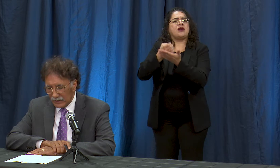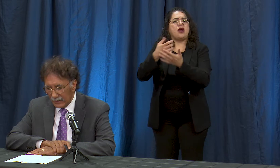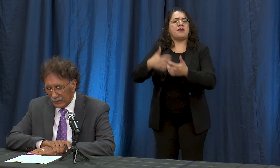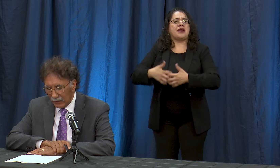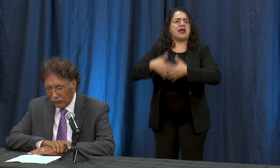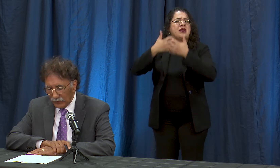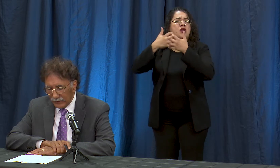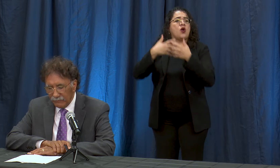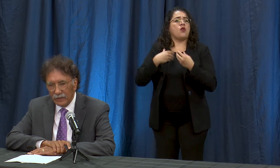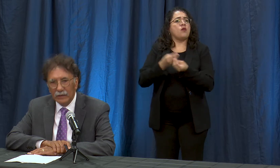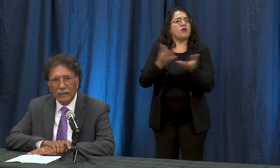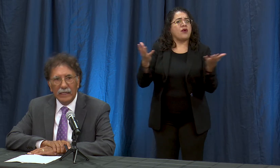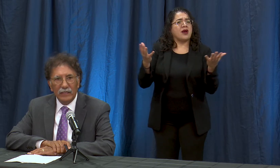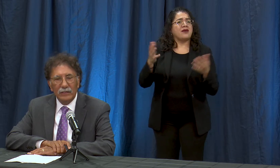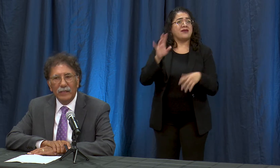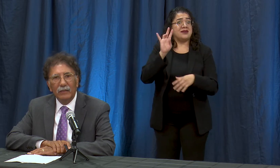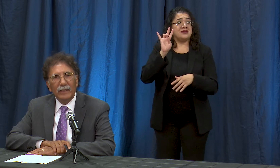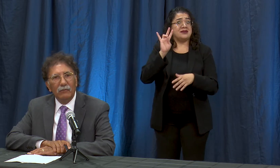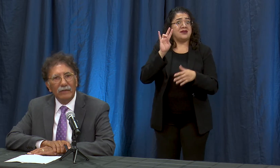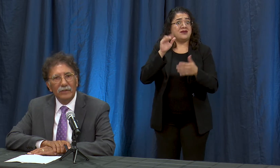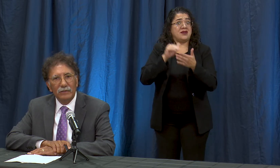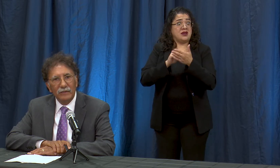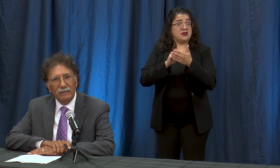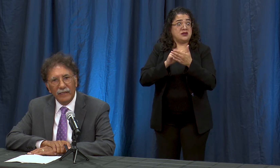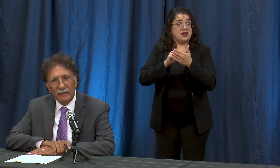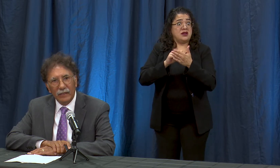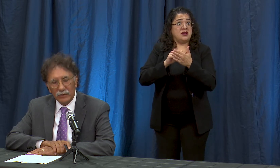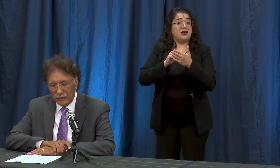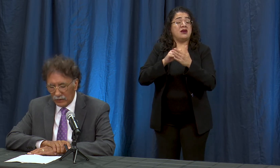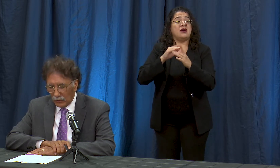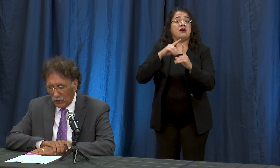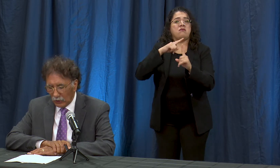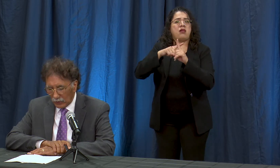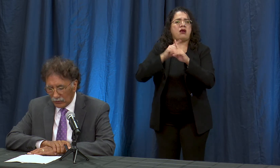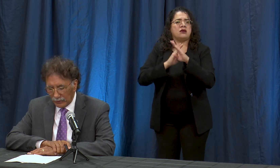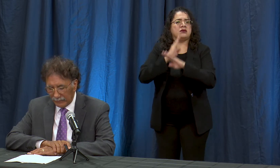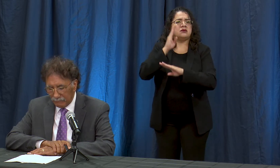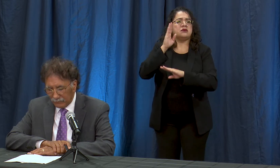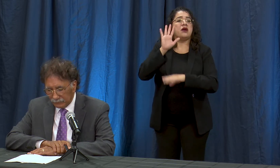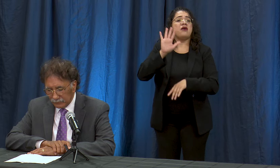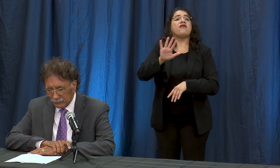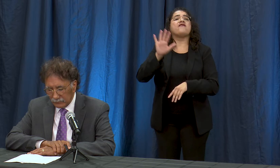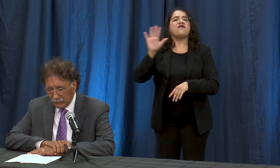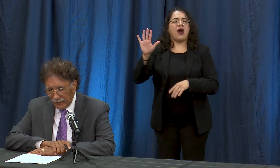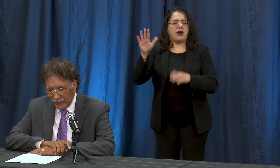state of California and as the Mayor referenced 55,000 here locally. Now